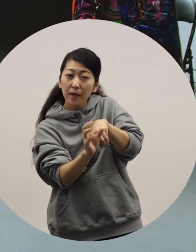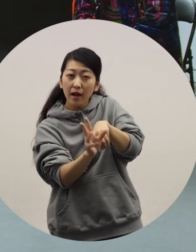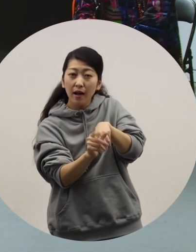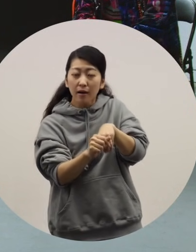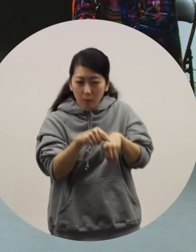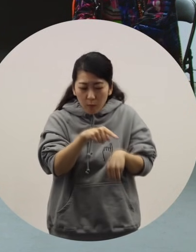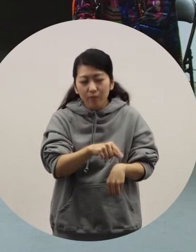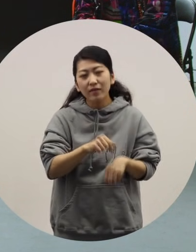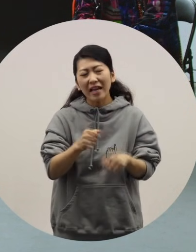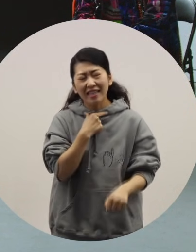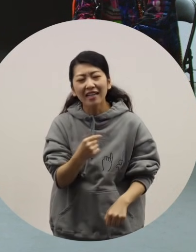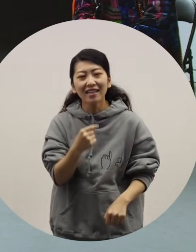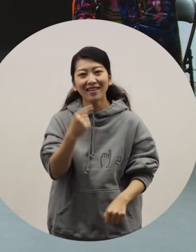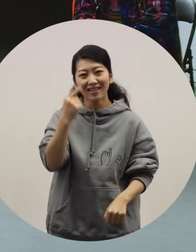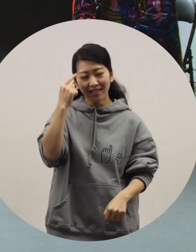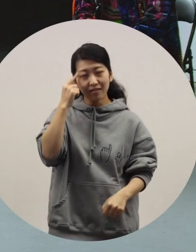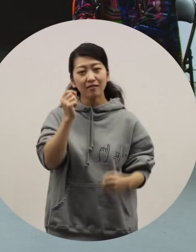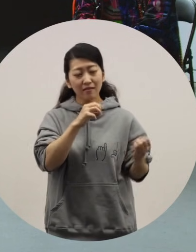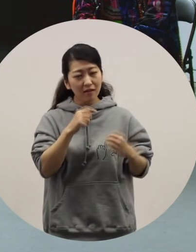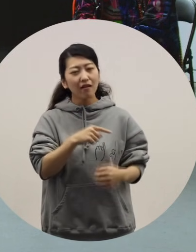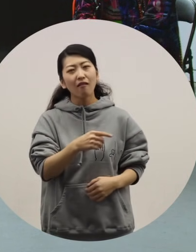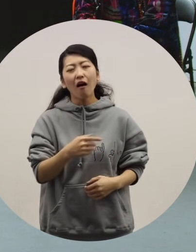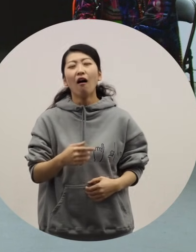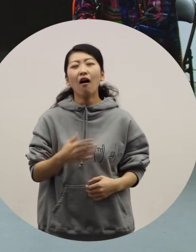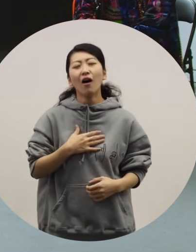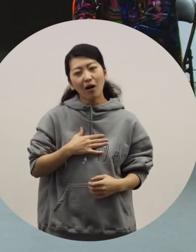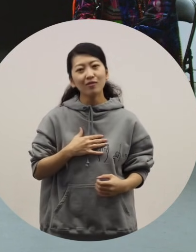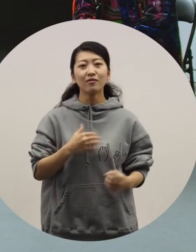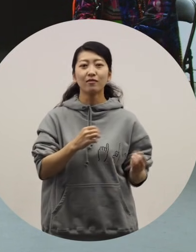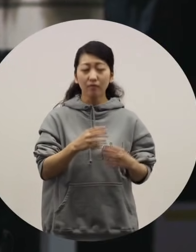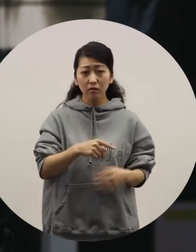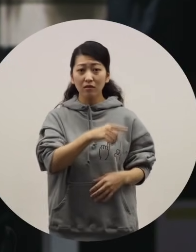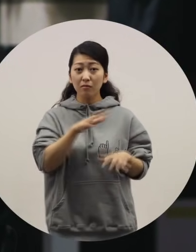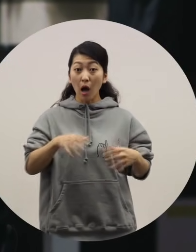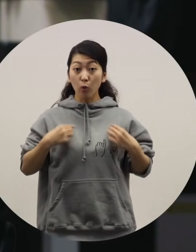you see on the outer coverings of insects. I understood that image. And when I see the clothing,